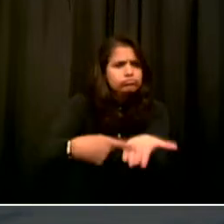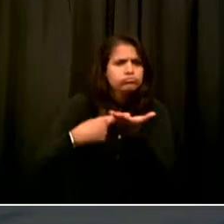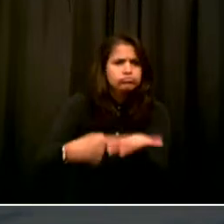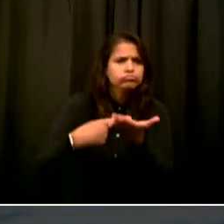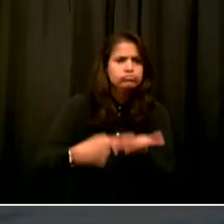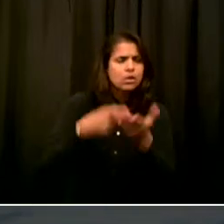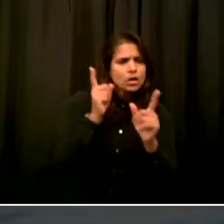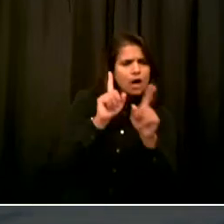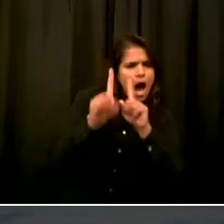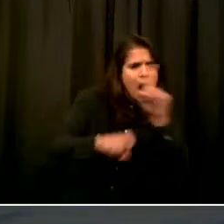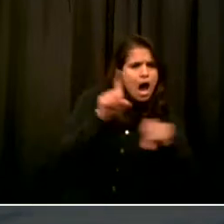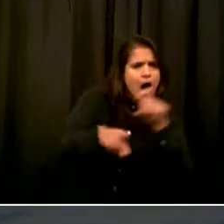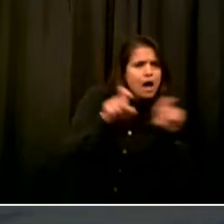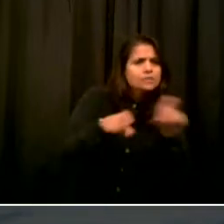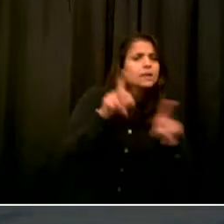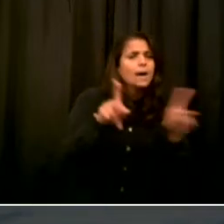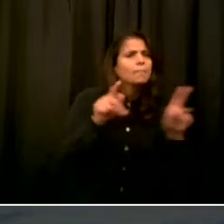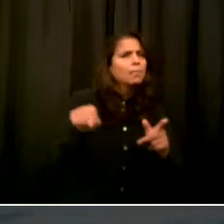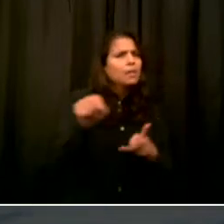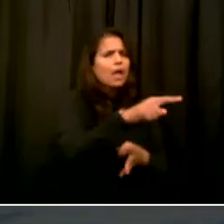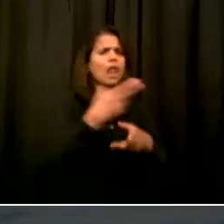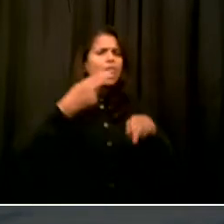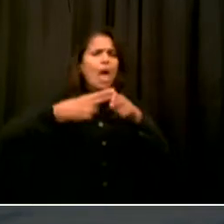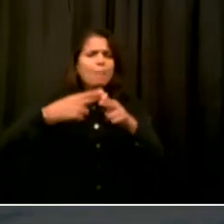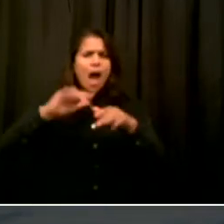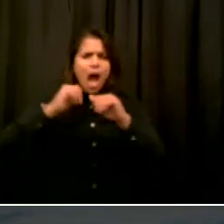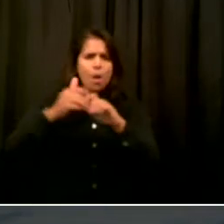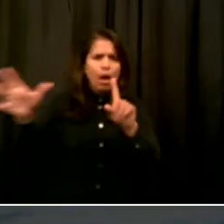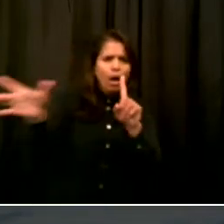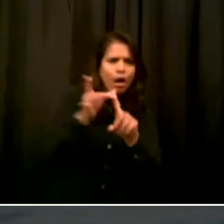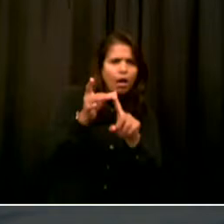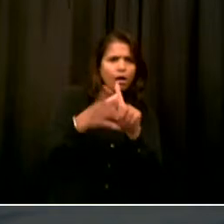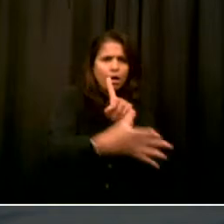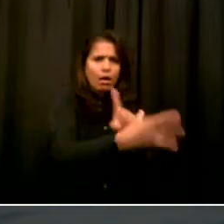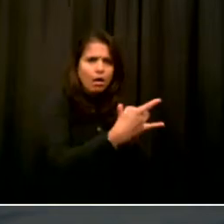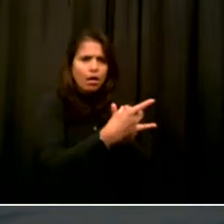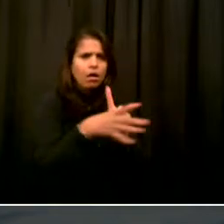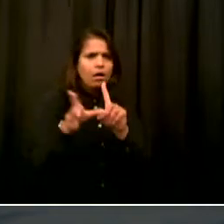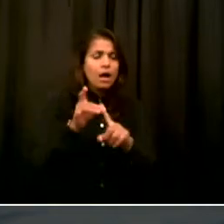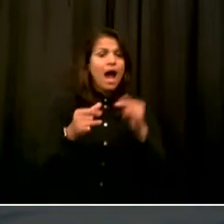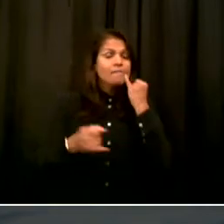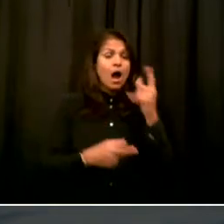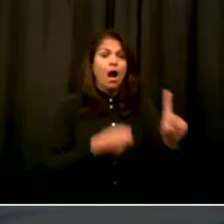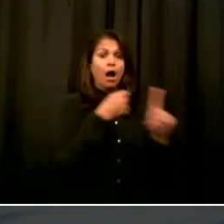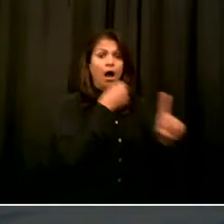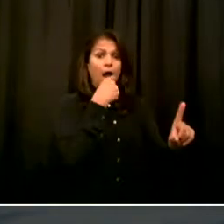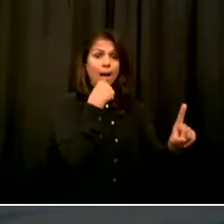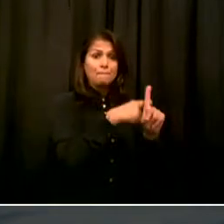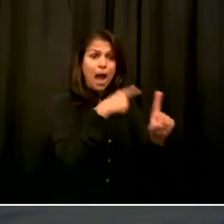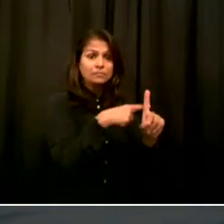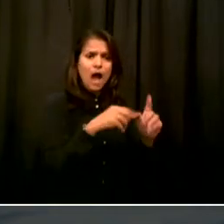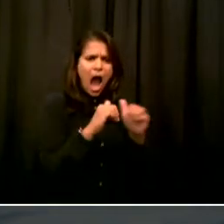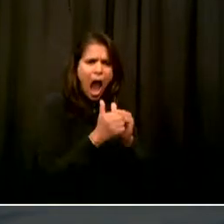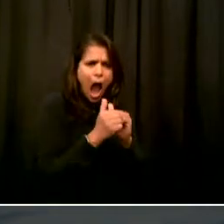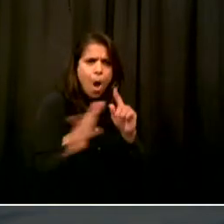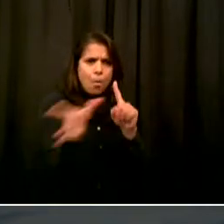COUOULD'VE E POEXSED TO THE VIR WHEN YOU WERE CONTAGIOUS? WHO WERE YOUOUR CLOSE CONTACTS? WEWE ACREH OUT TO THOSE CONTACT THE SAME DAY AND OFFER TO BRING THEM IN FOR TESTING